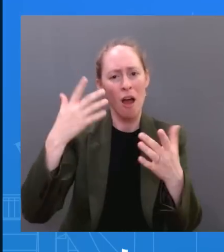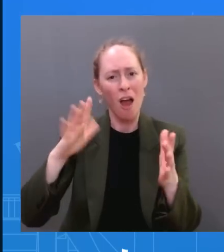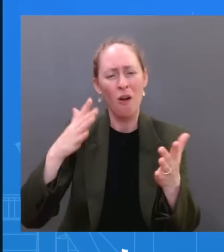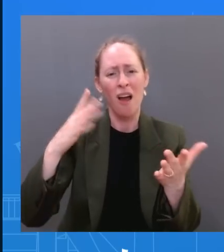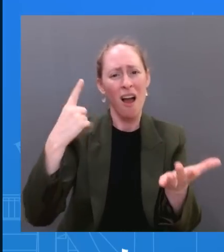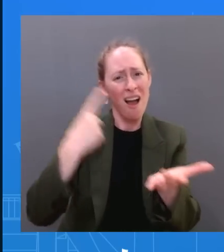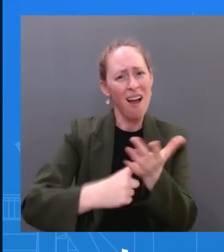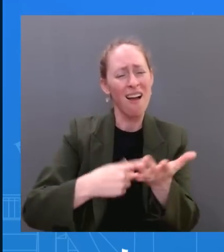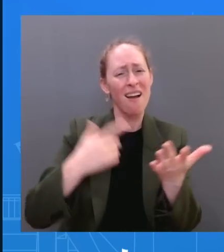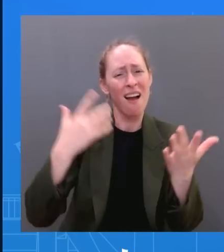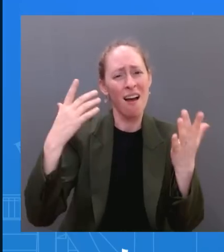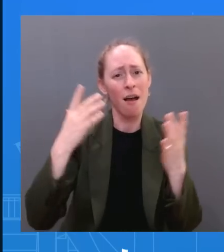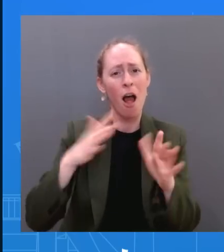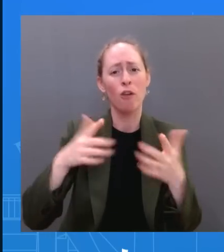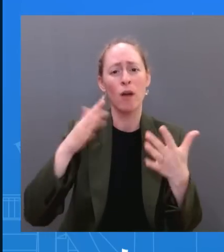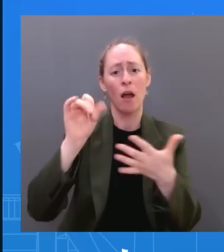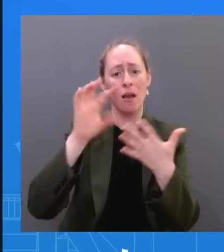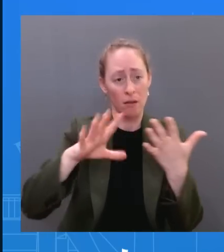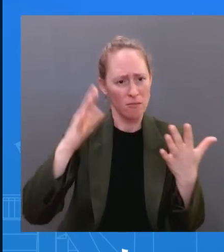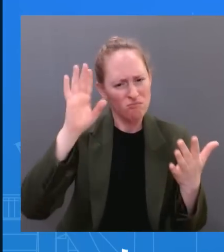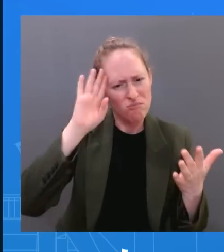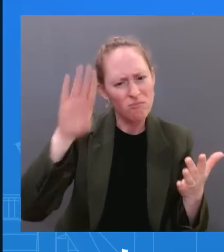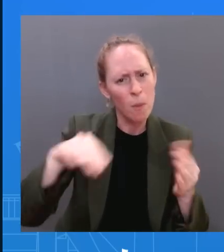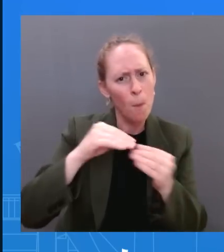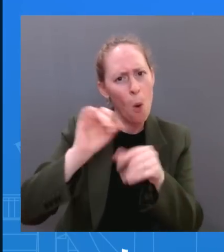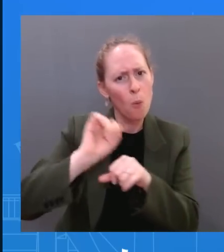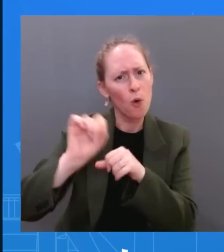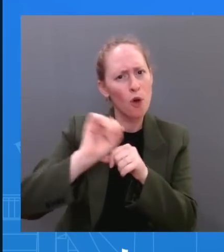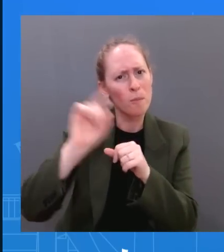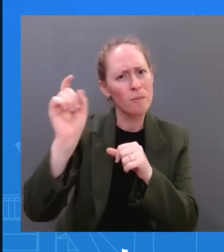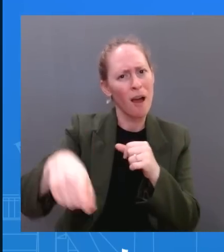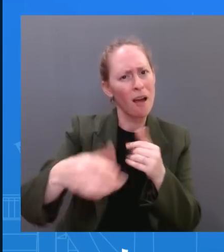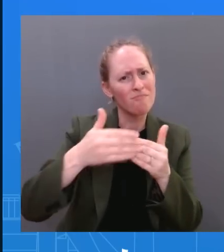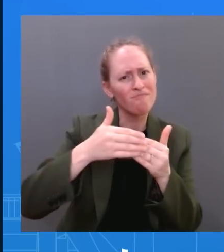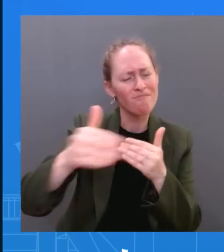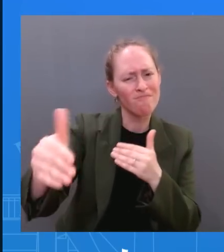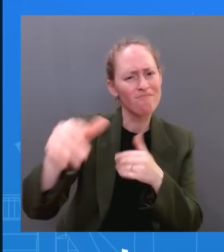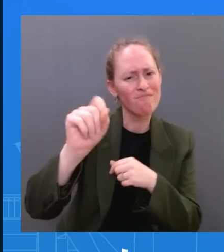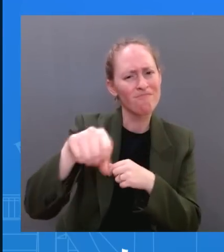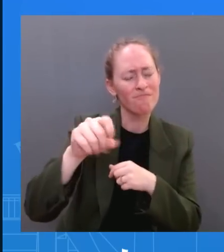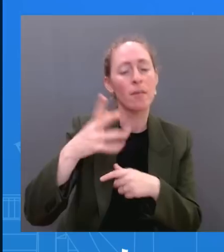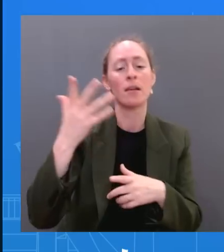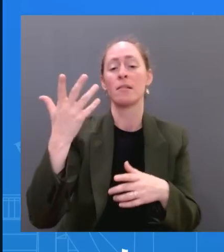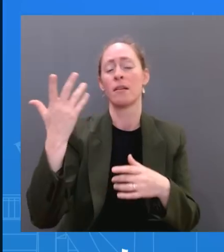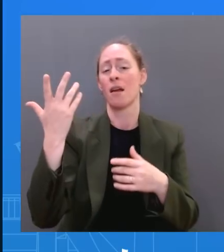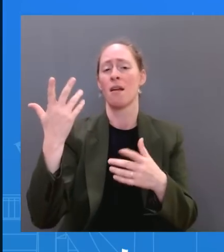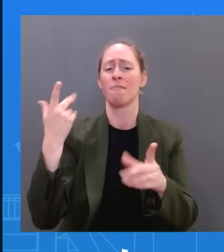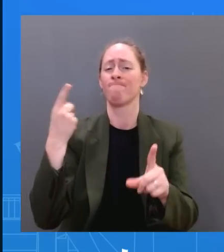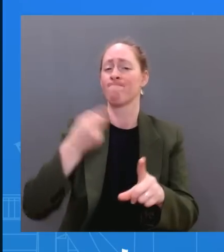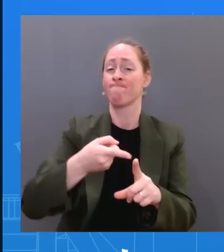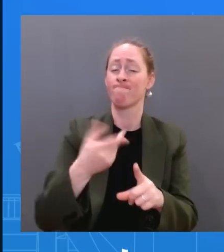because you all have to gather -- is that the President has always been honest about what needs to be done